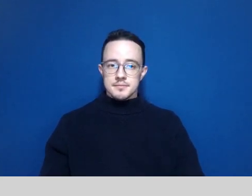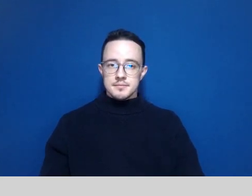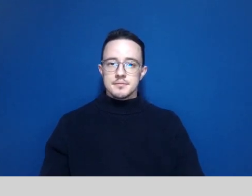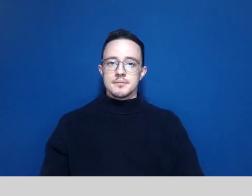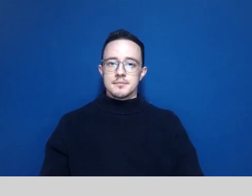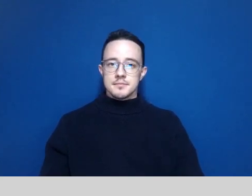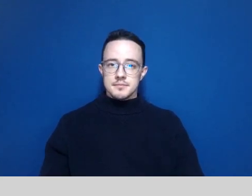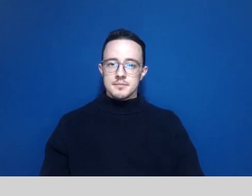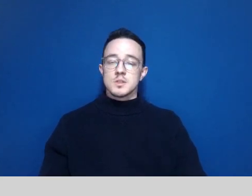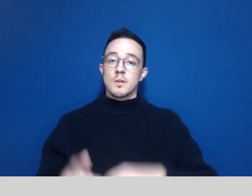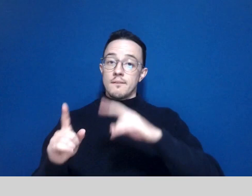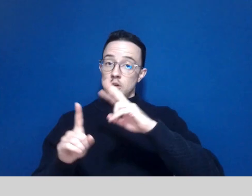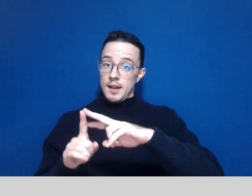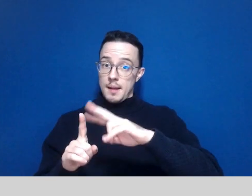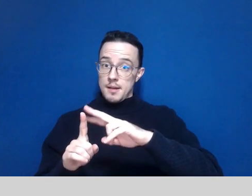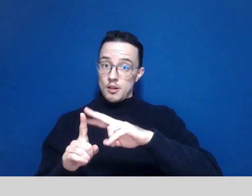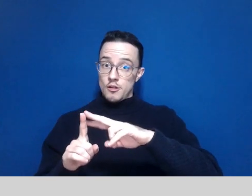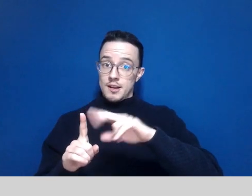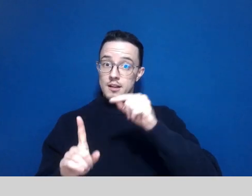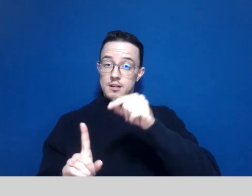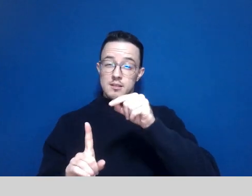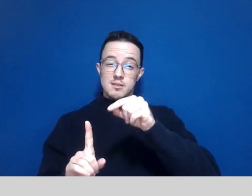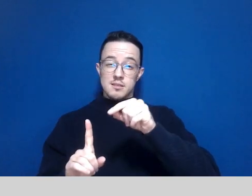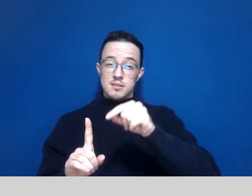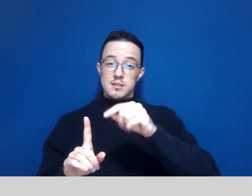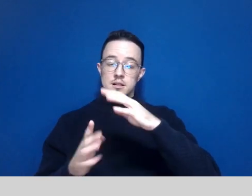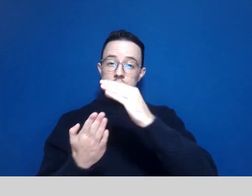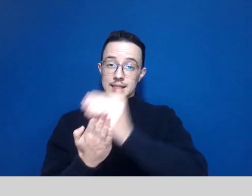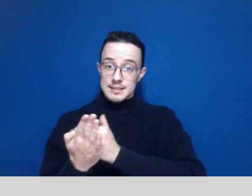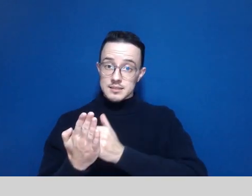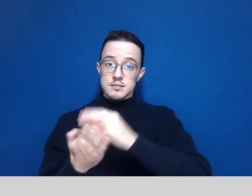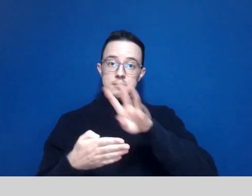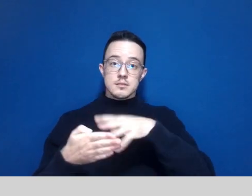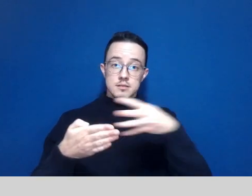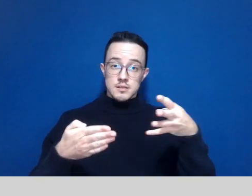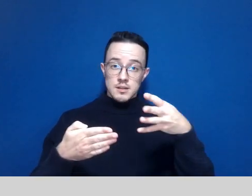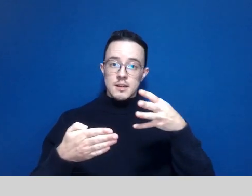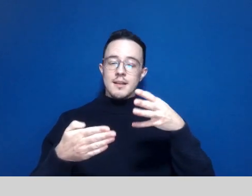everything is a complete overwrite.